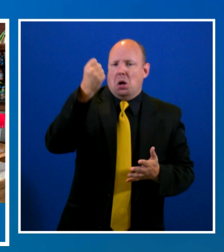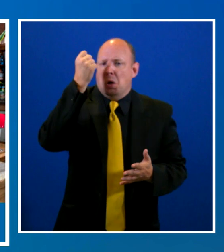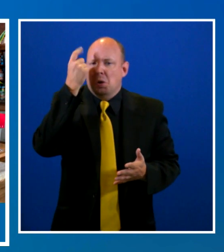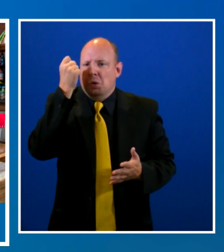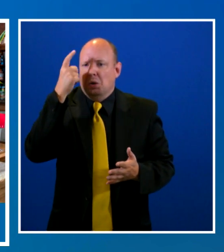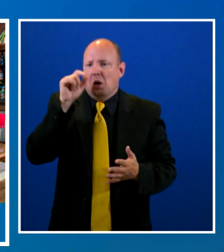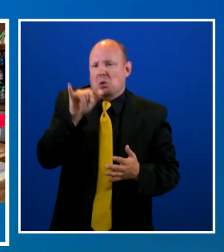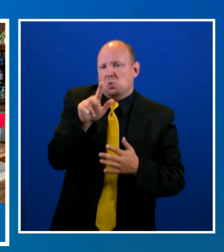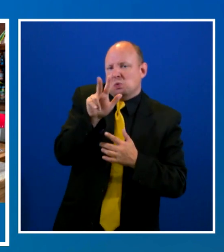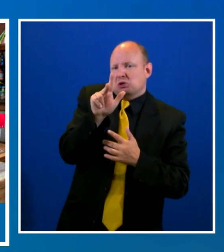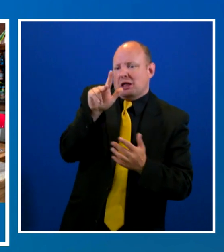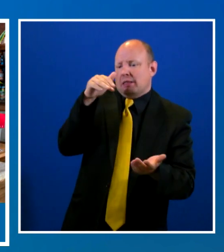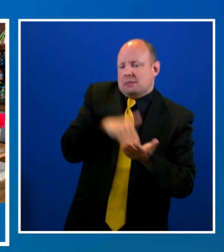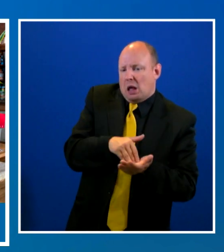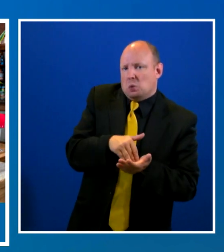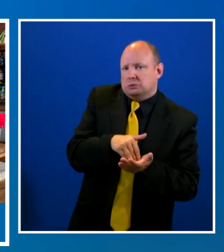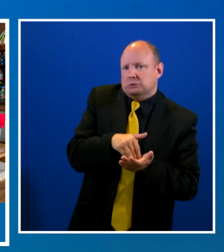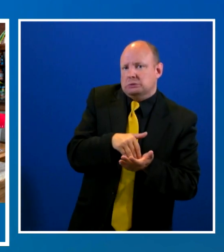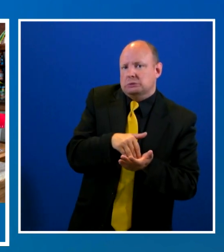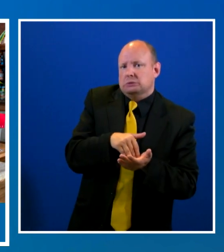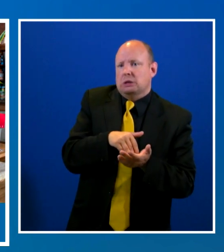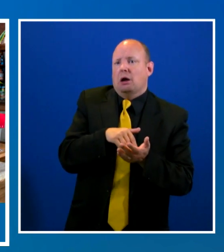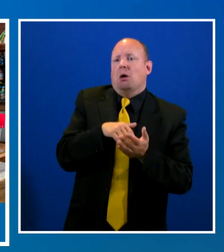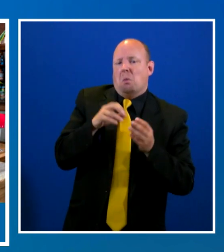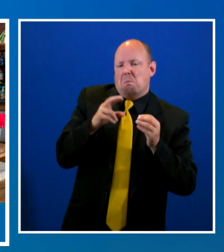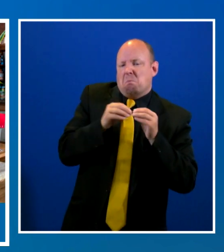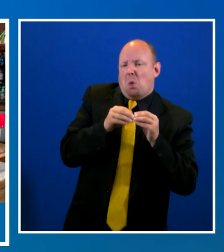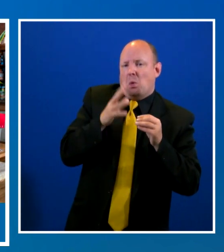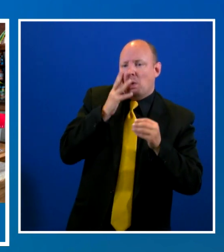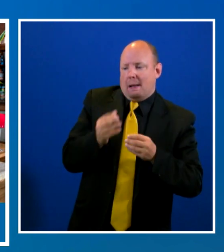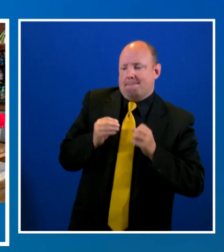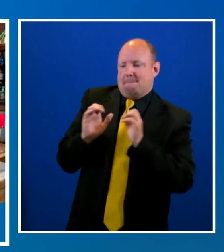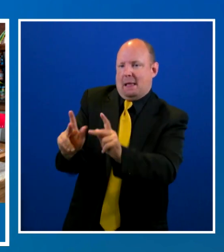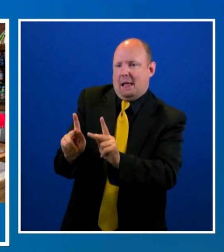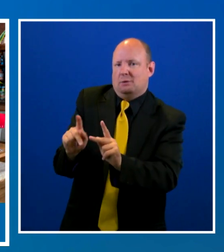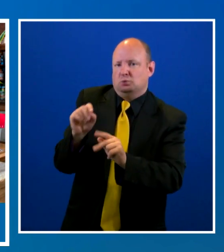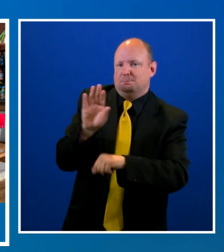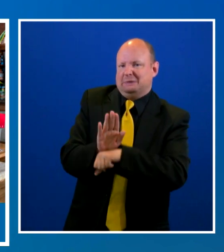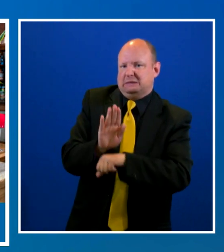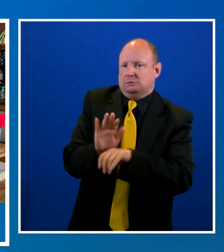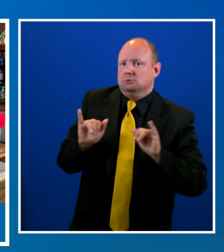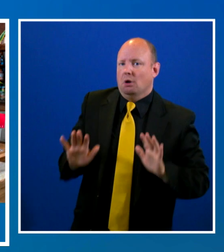in refunds to eligible local businesses to date and each